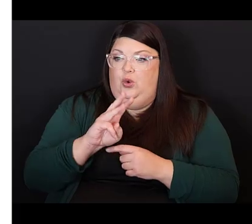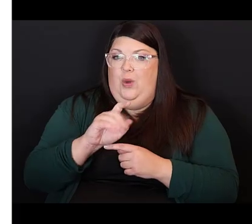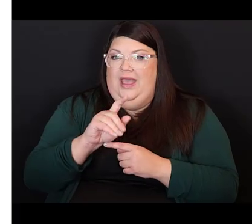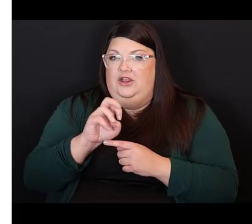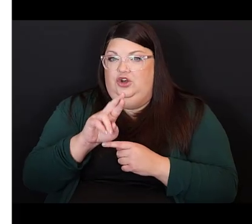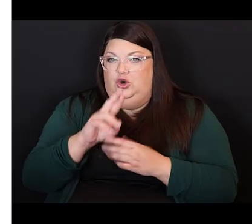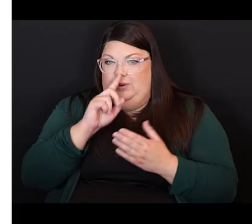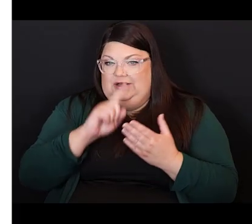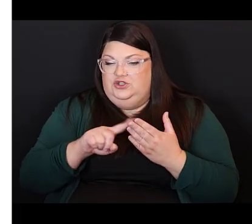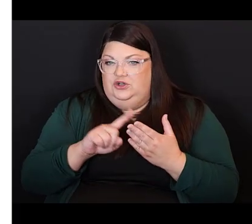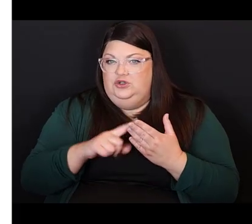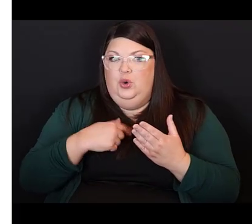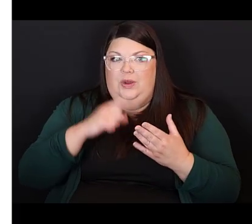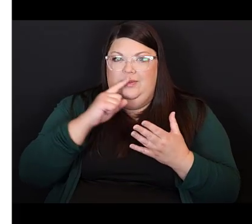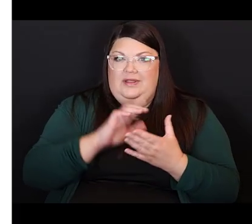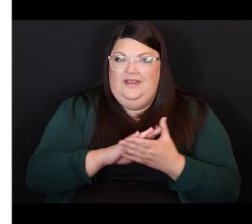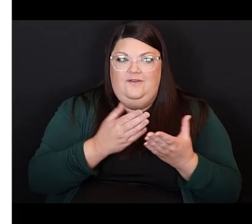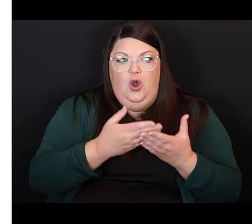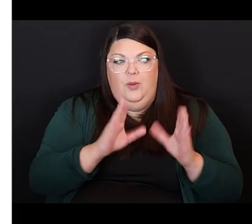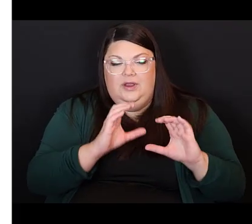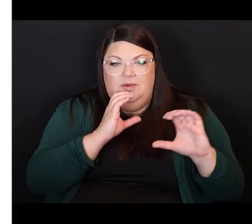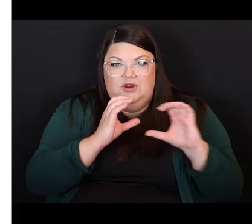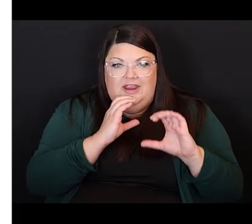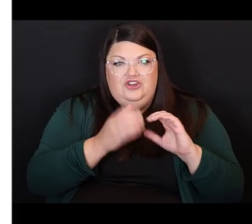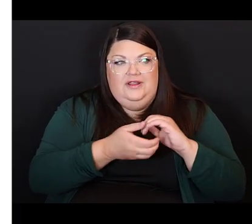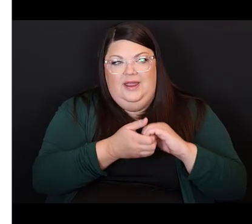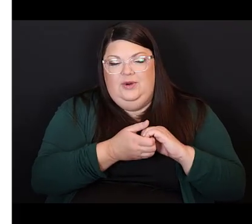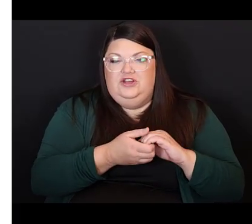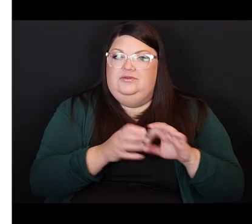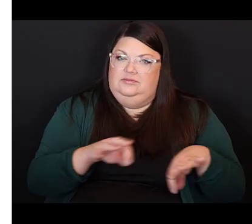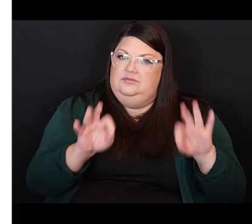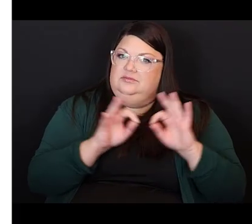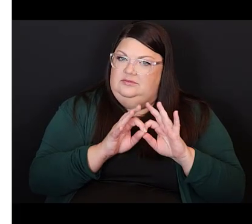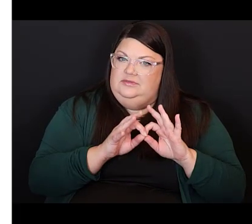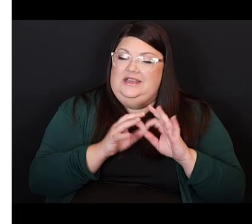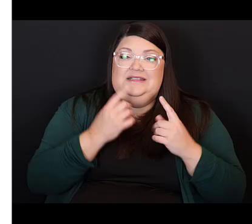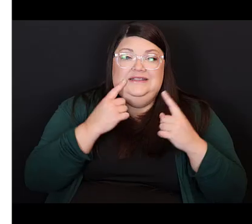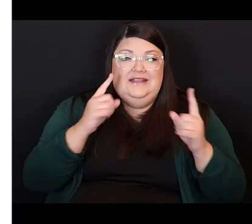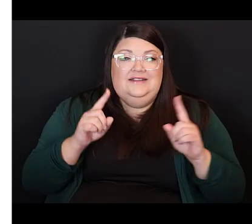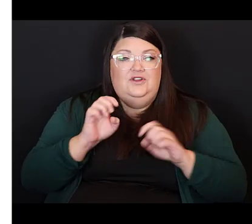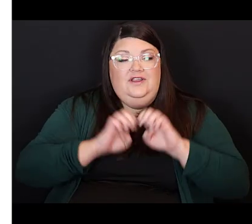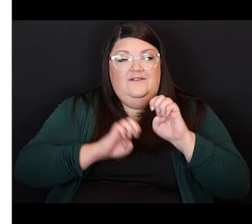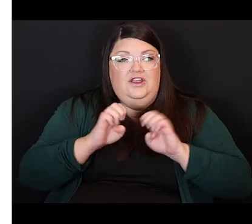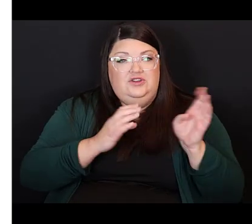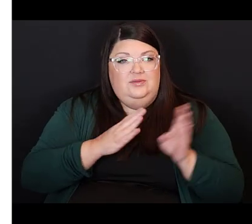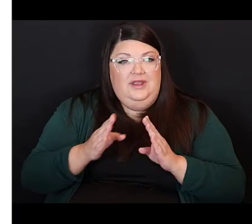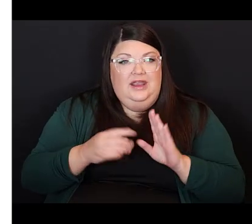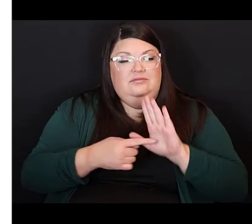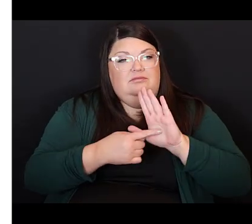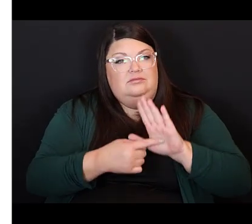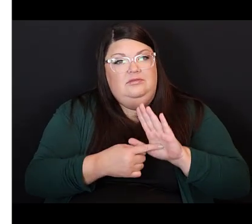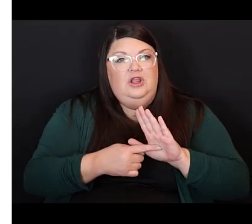open communication and collaboration are key. A successful evaluation plan reflects the realities